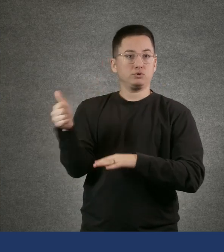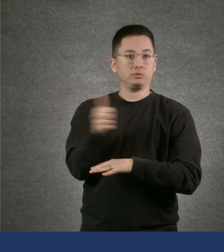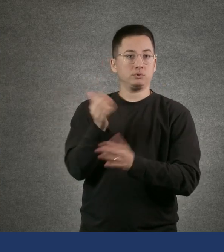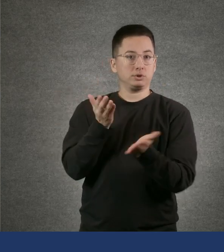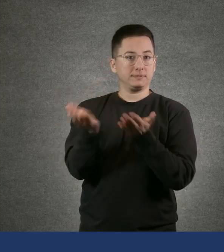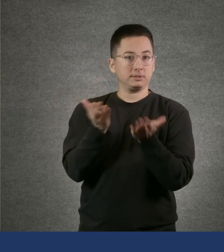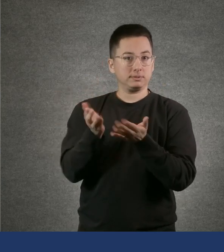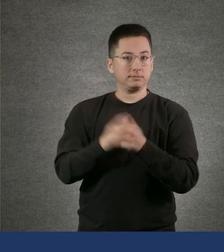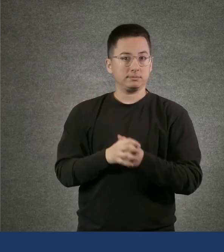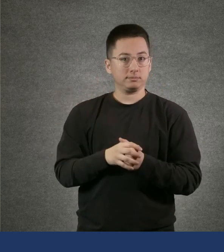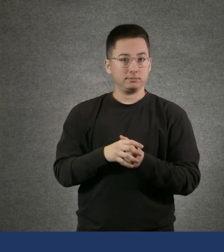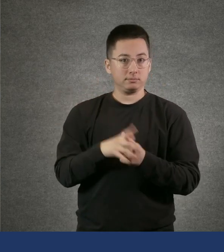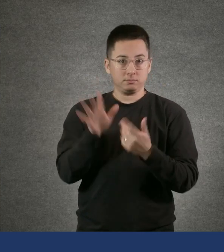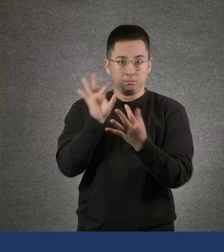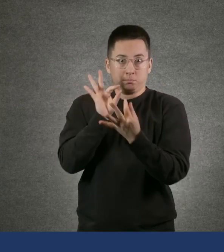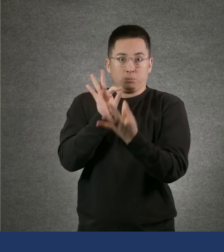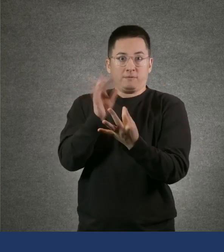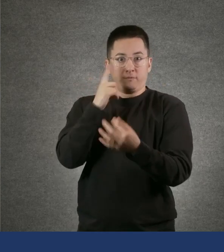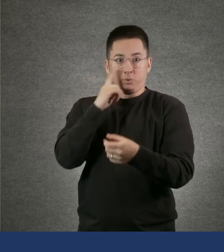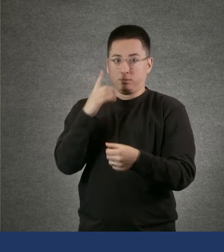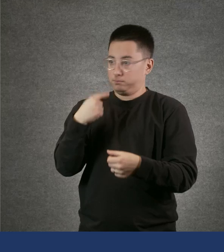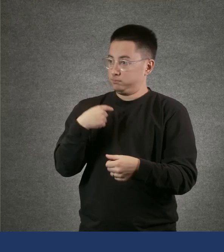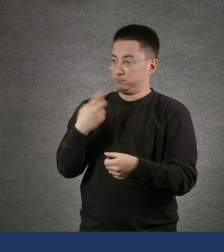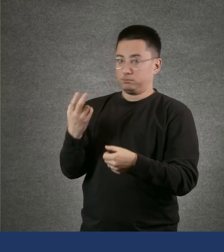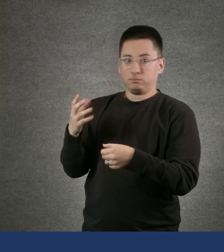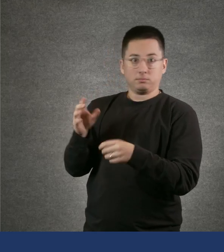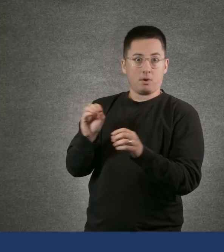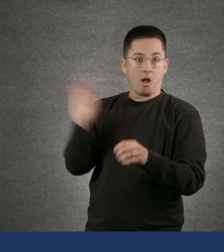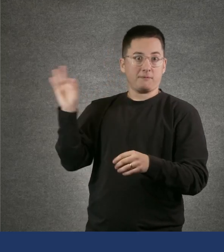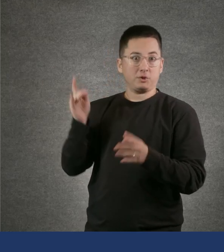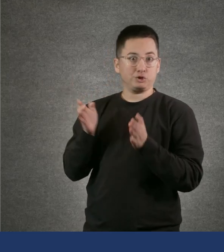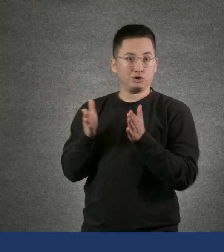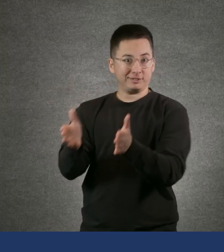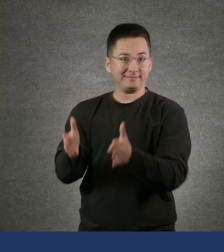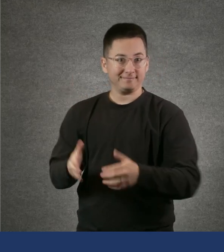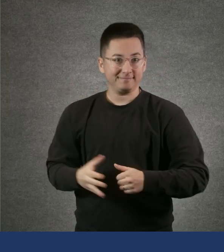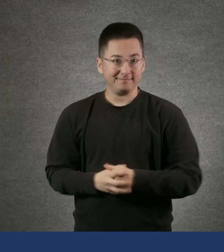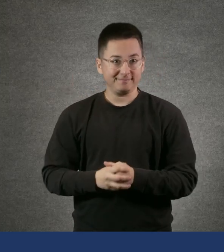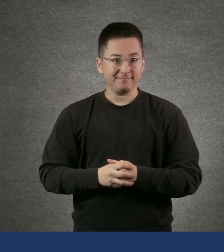but perfect for literally getting me off the streets.